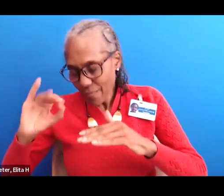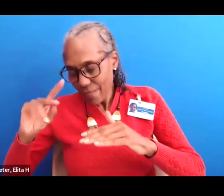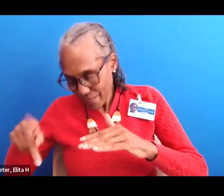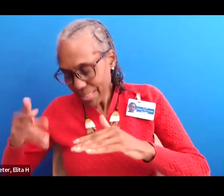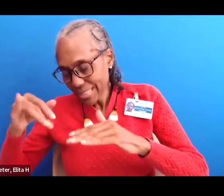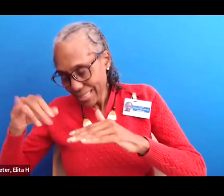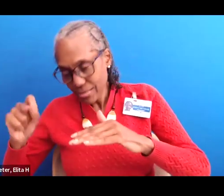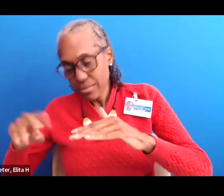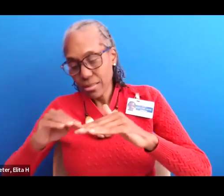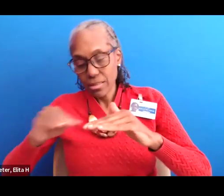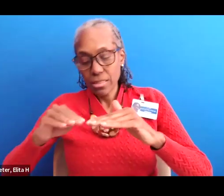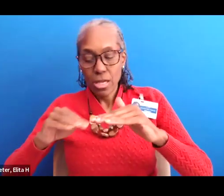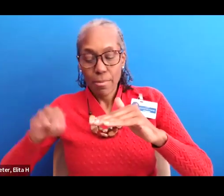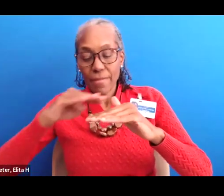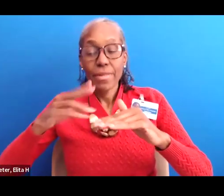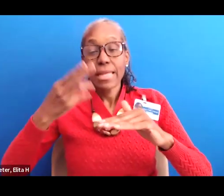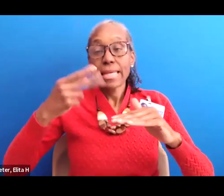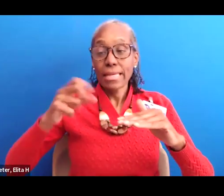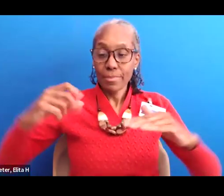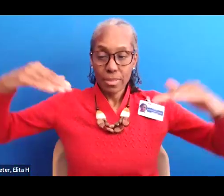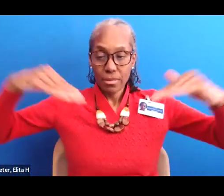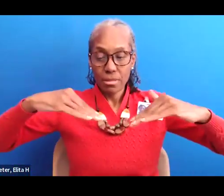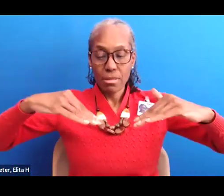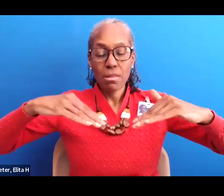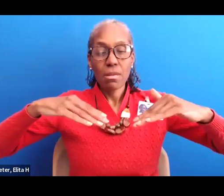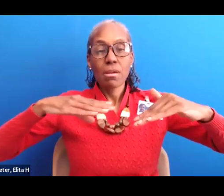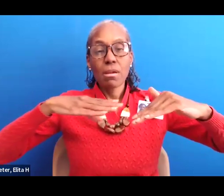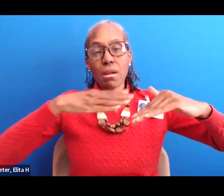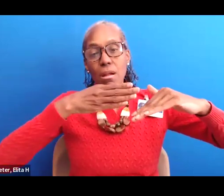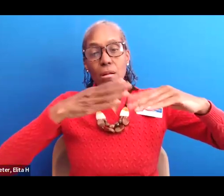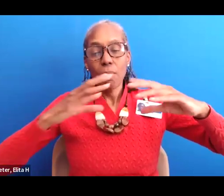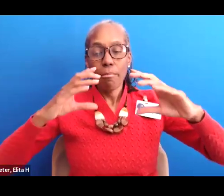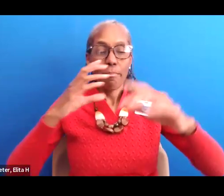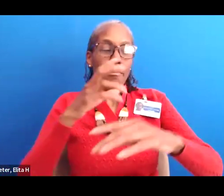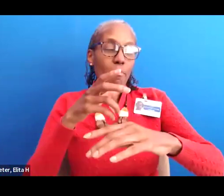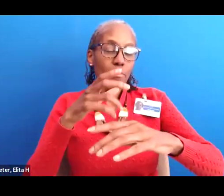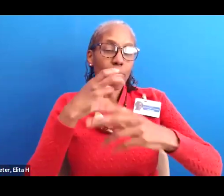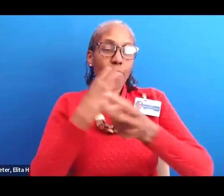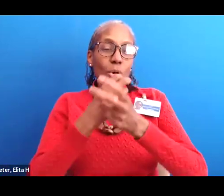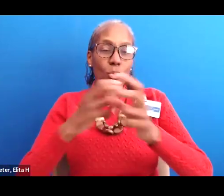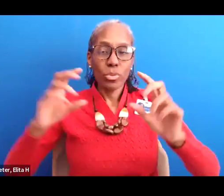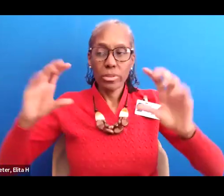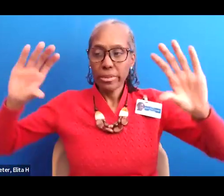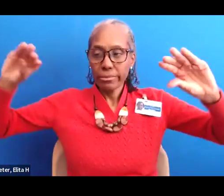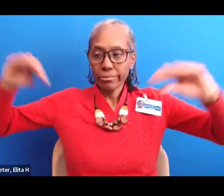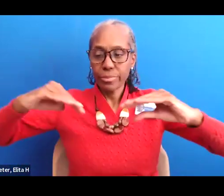your hips and your pelvis, there's this bone that kind of hoops across your body hip to hip, and